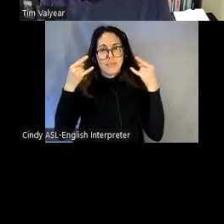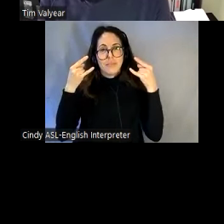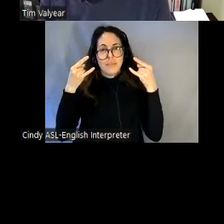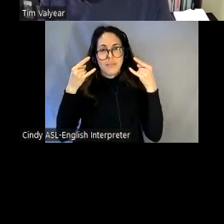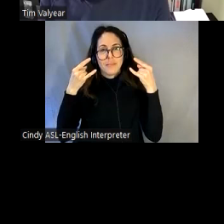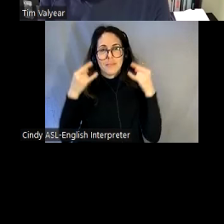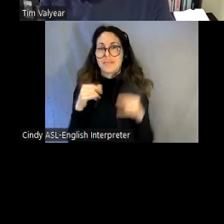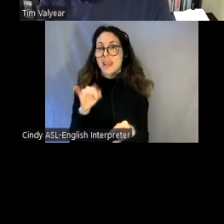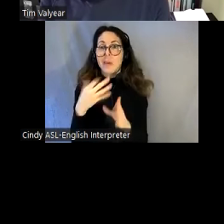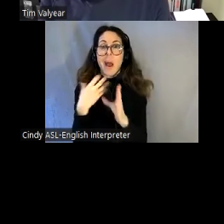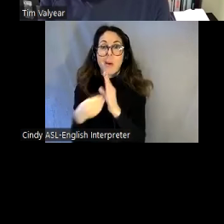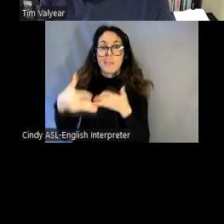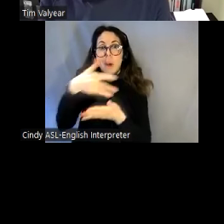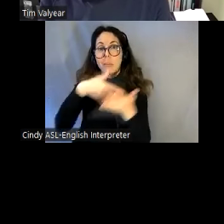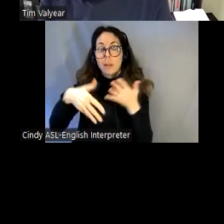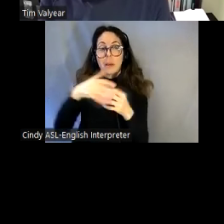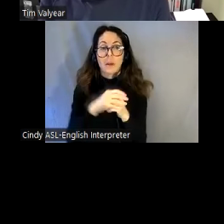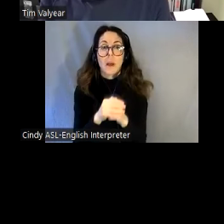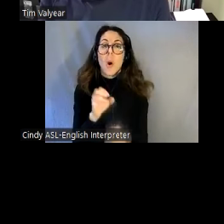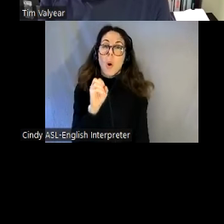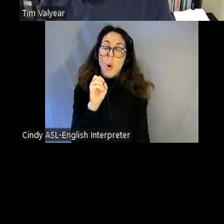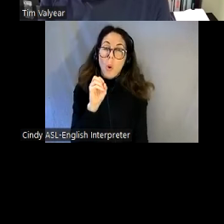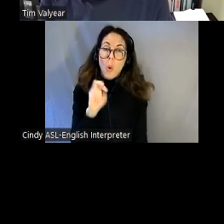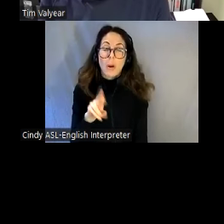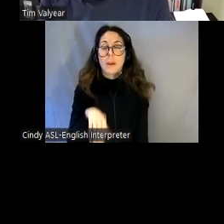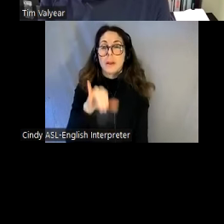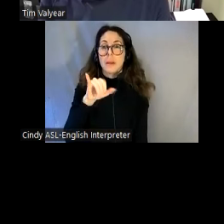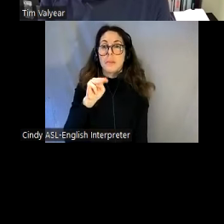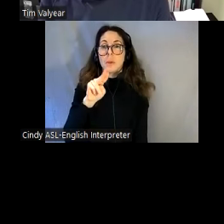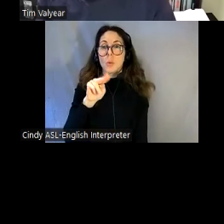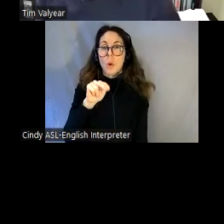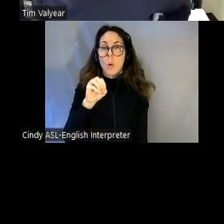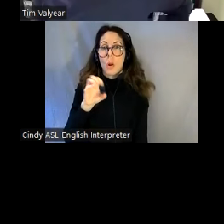three adult children, would encourage you to continue to